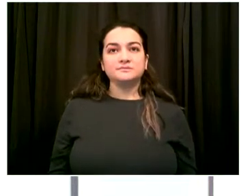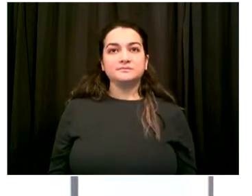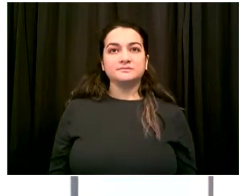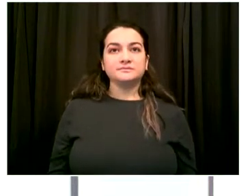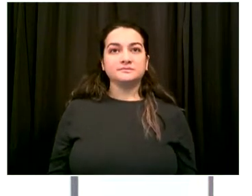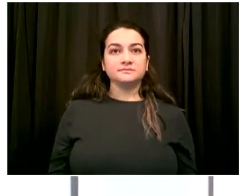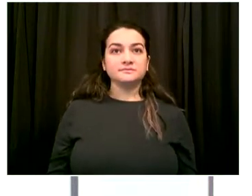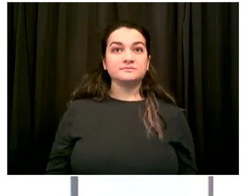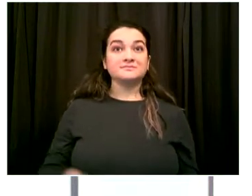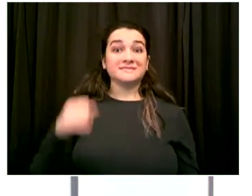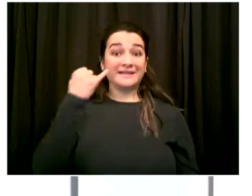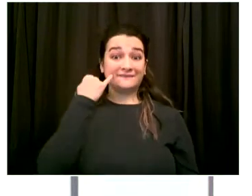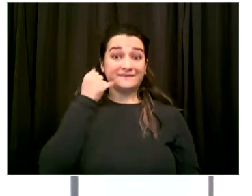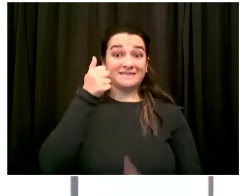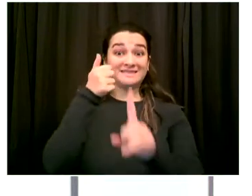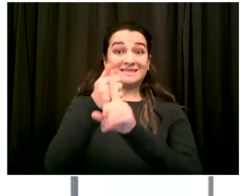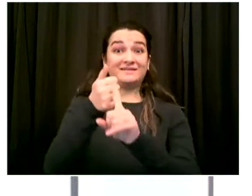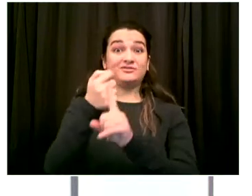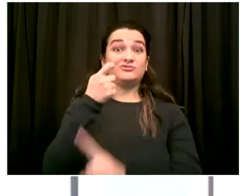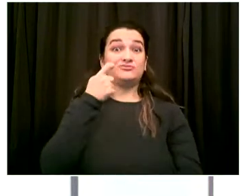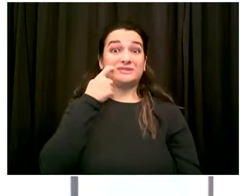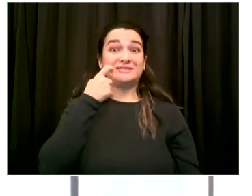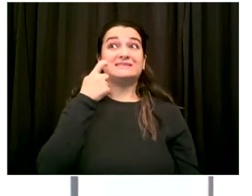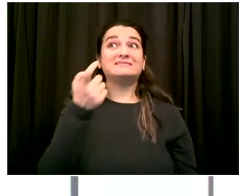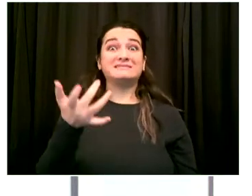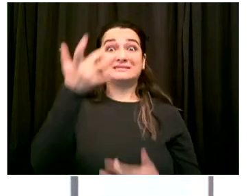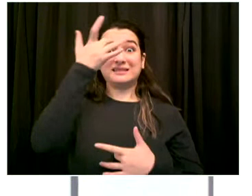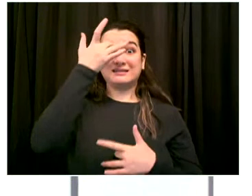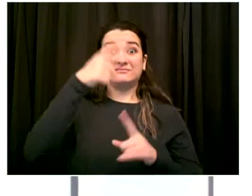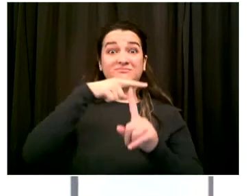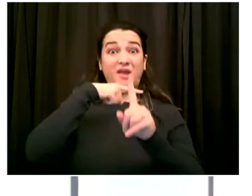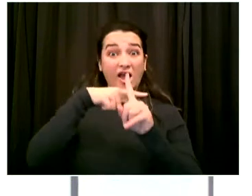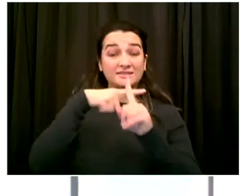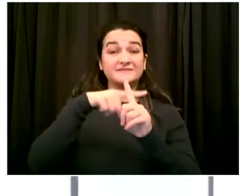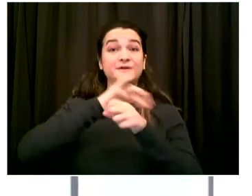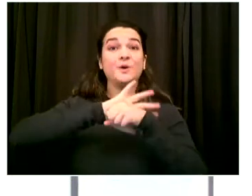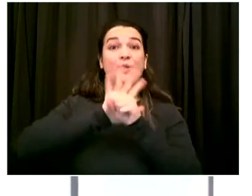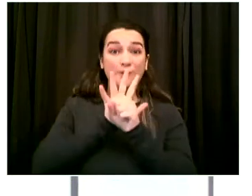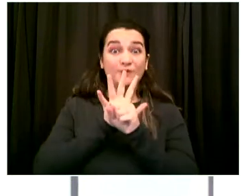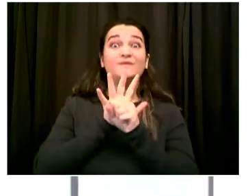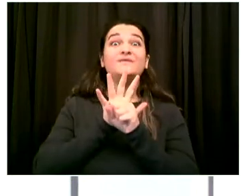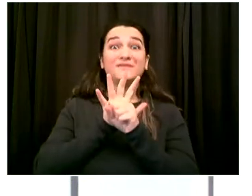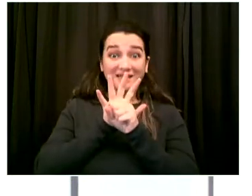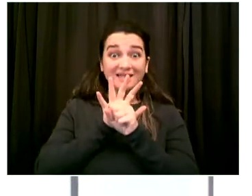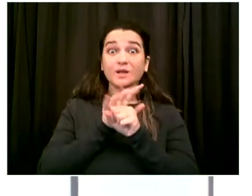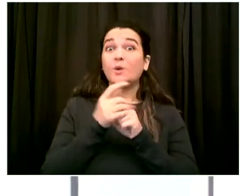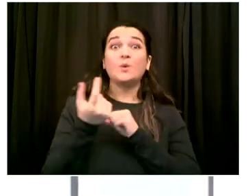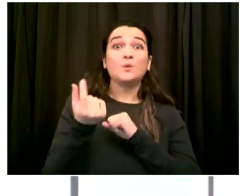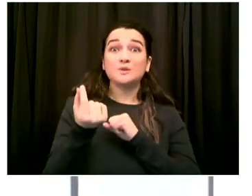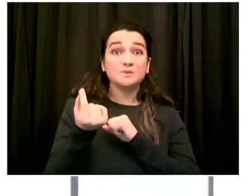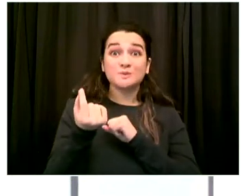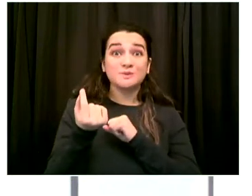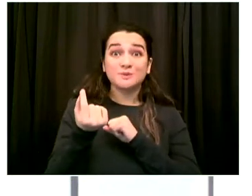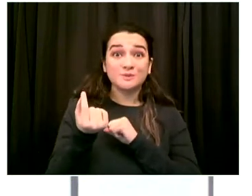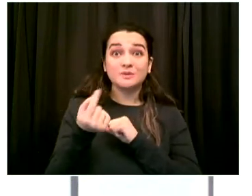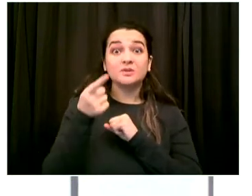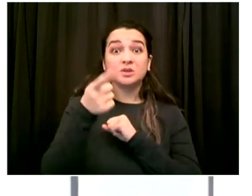KNOWS T TATH THOSE WHO HAVE RECENTLY BEEN DIAGNOSED WITH CCOVID MEAAINNG U'YOVE HAD